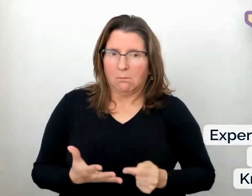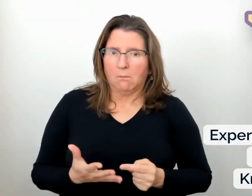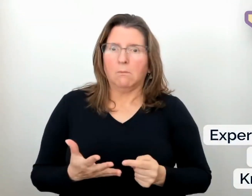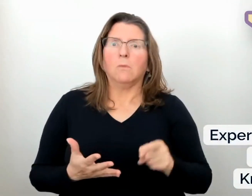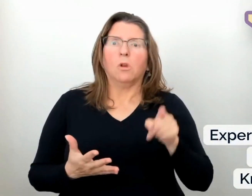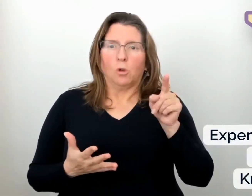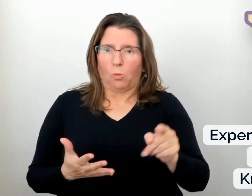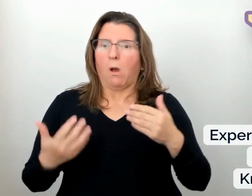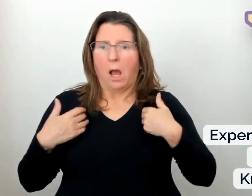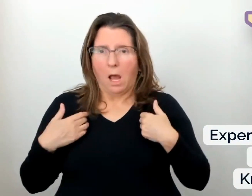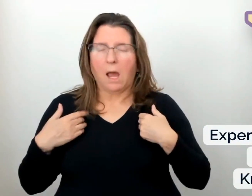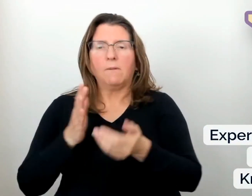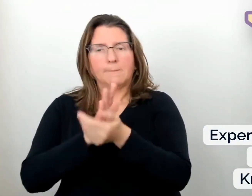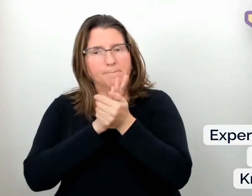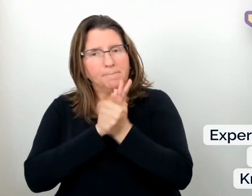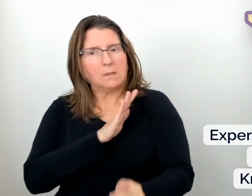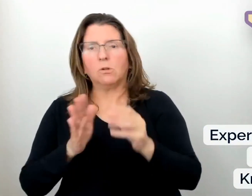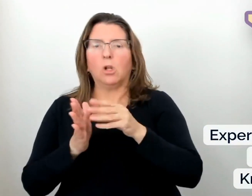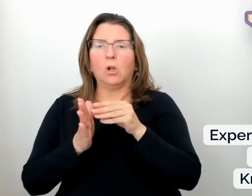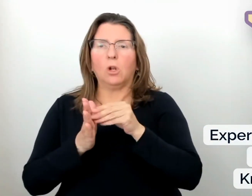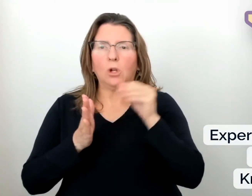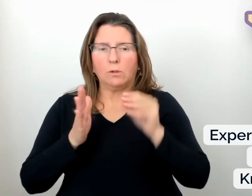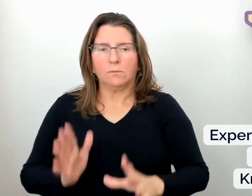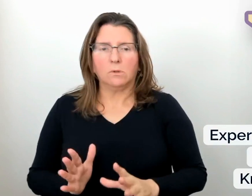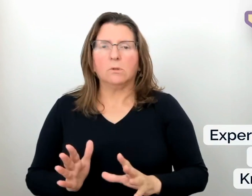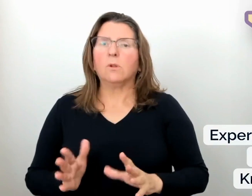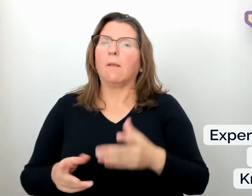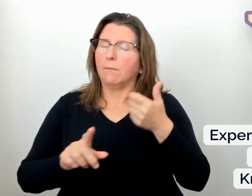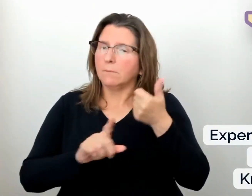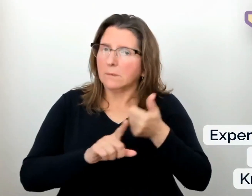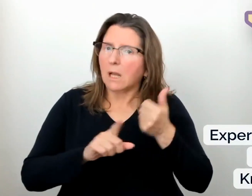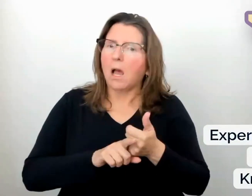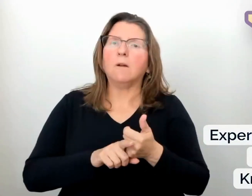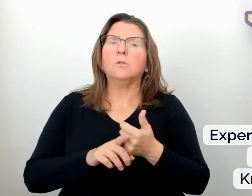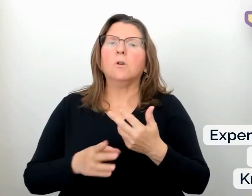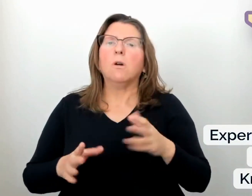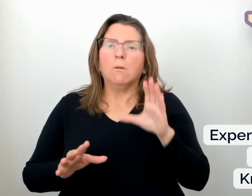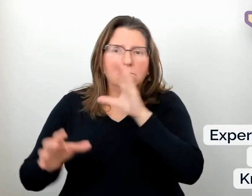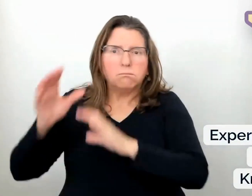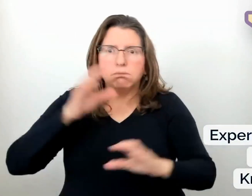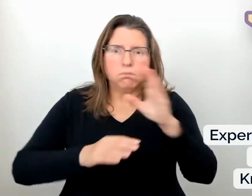and incorporates the various options we just outlined, your students will grow into expert learners.